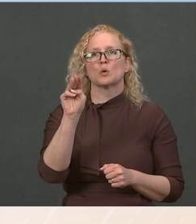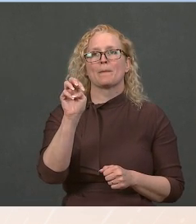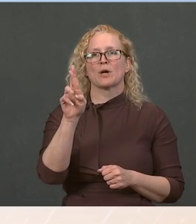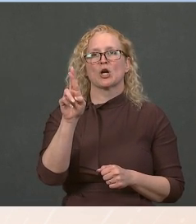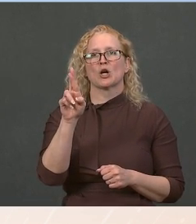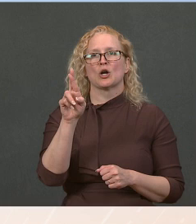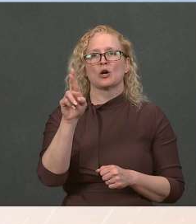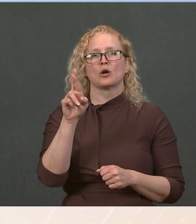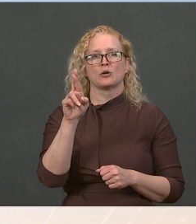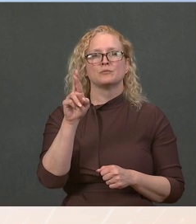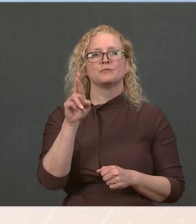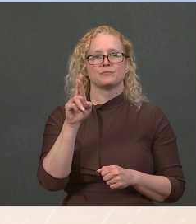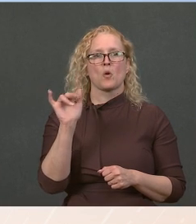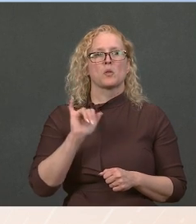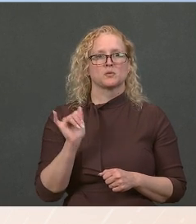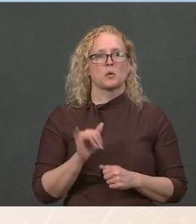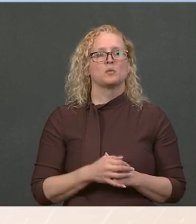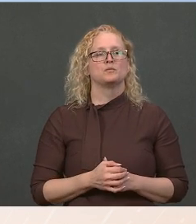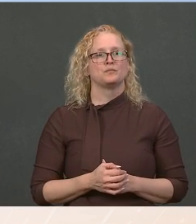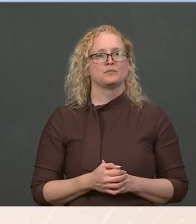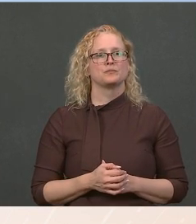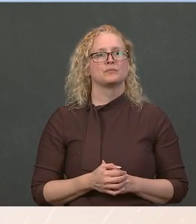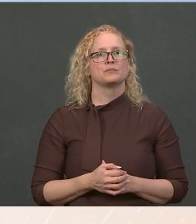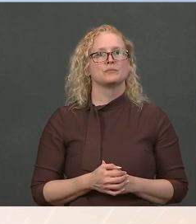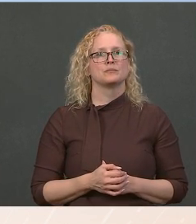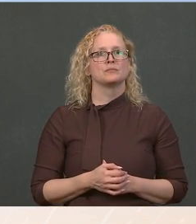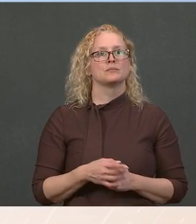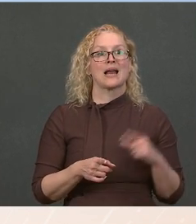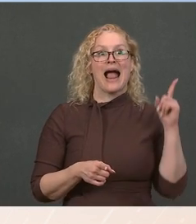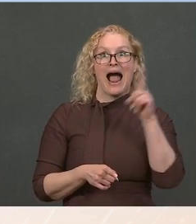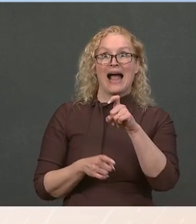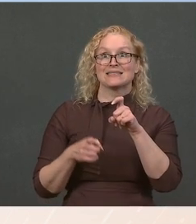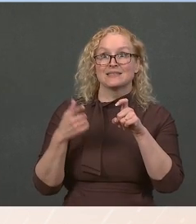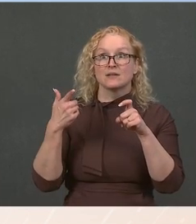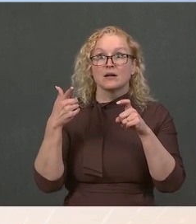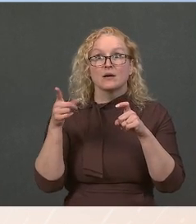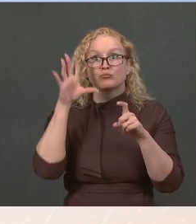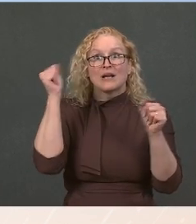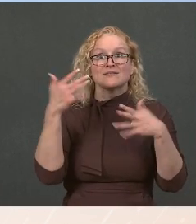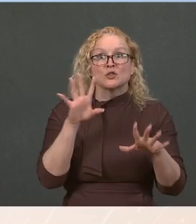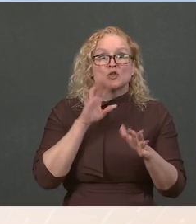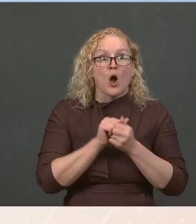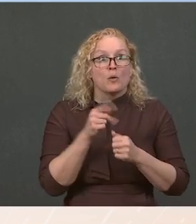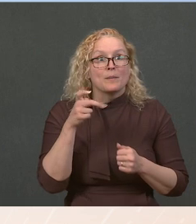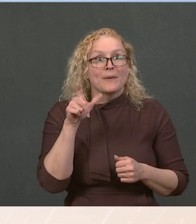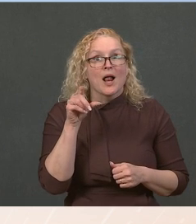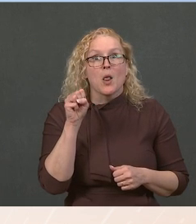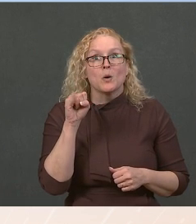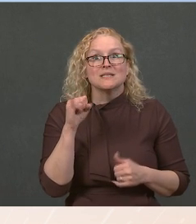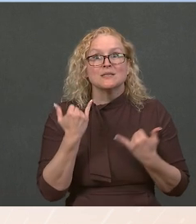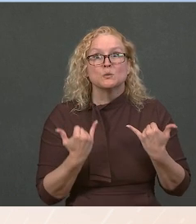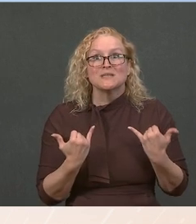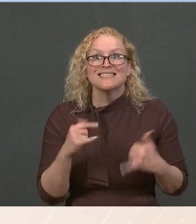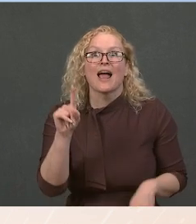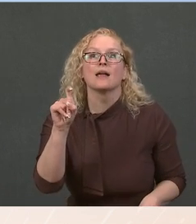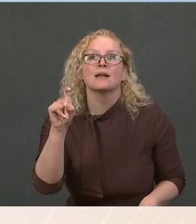The Press: I know that. But, I mean, you just said they're working in lockstep. Surely you know if they've spoken today. Ms. Jean-Pierre: Well, it's his staff -- our staff and the President as well.